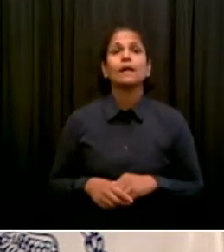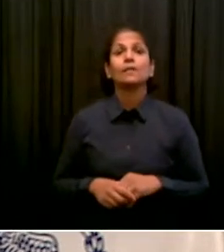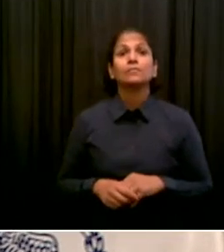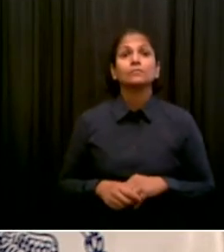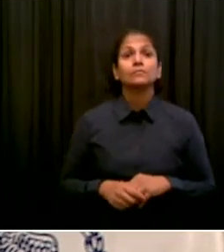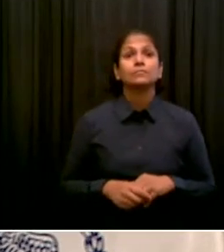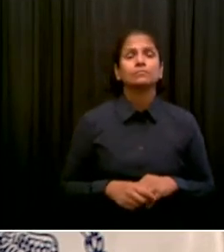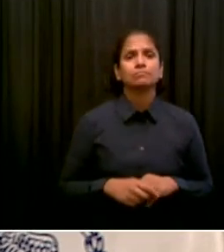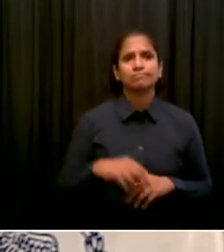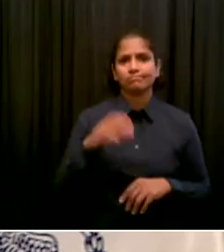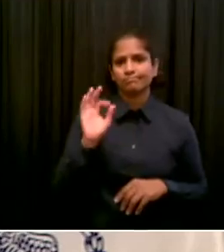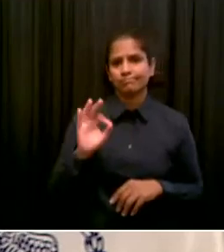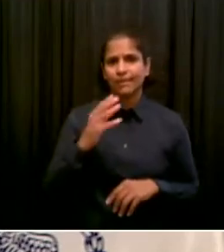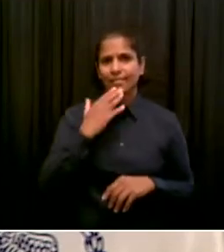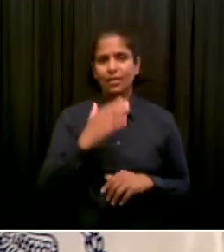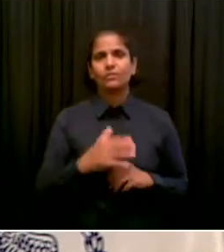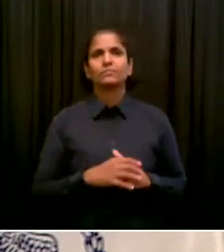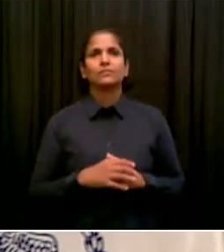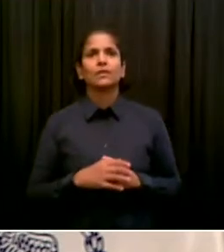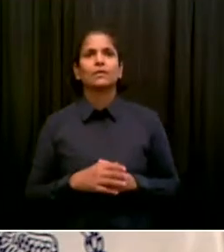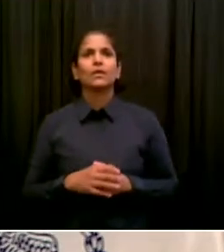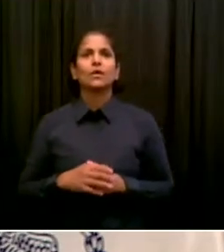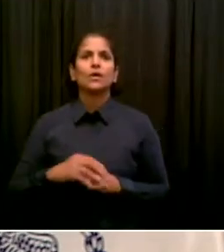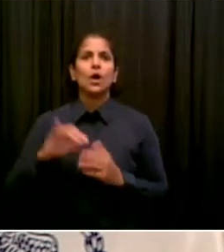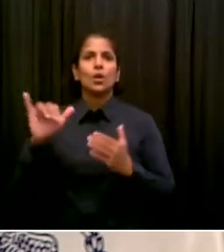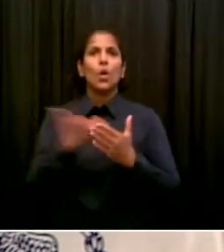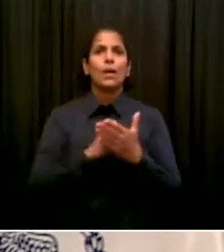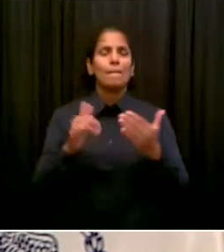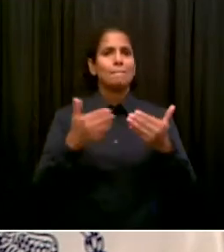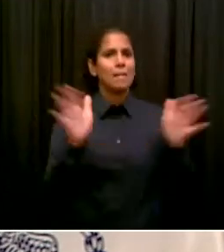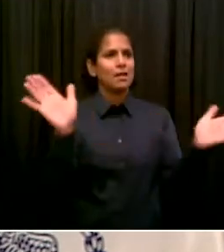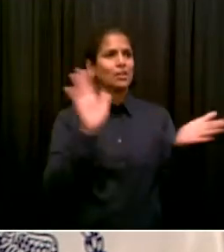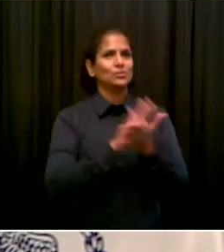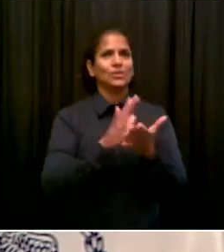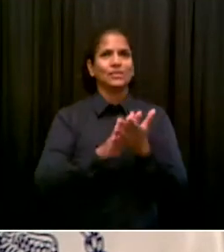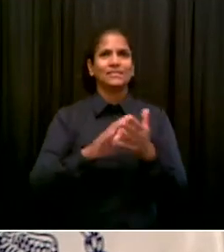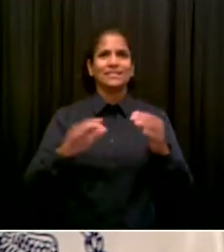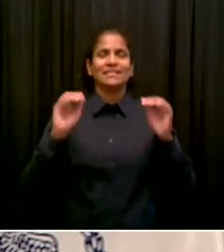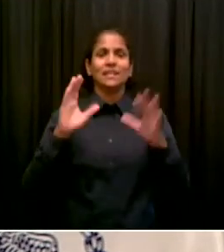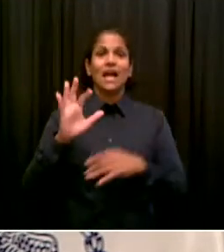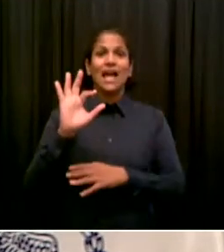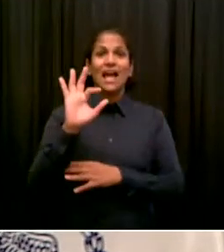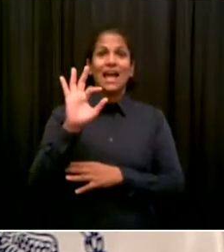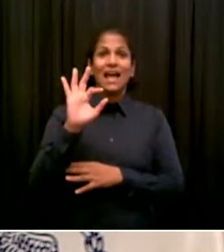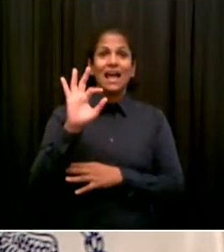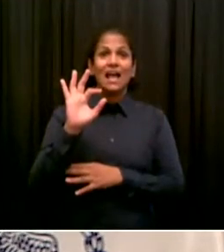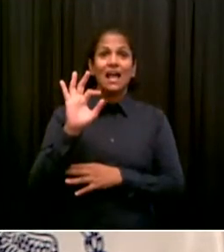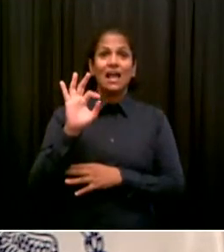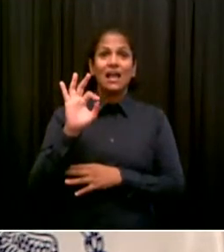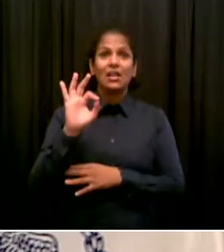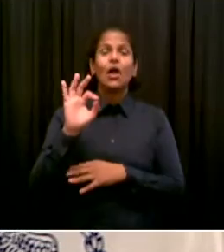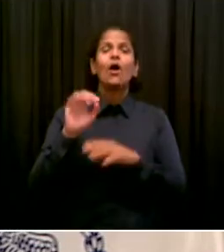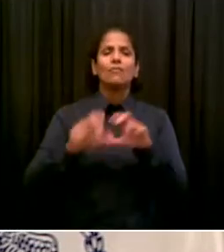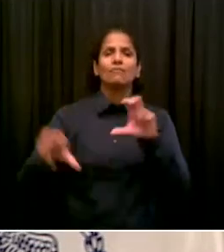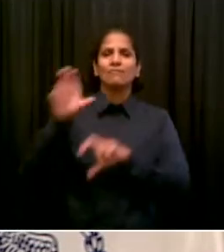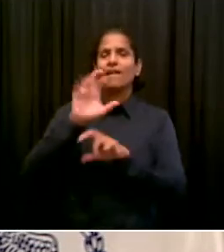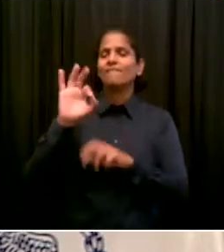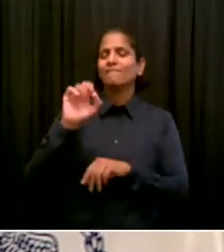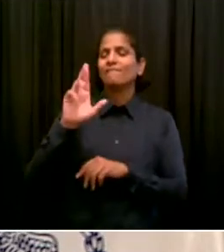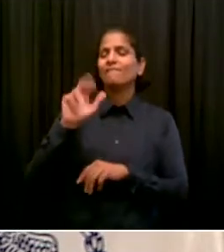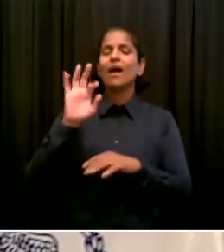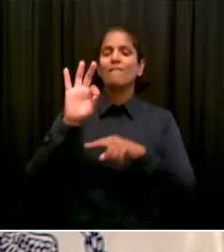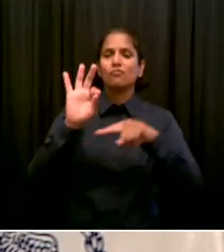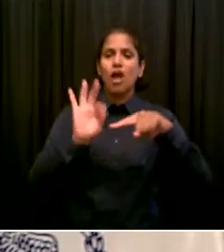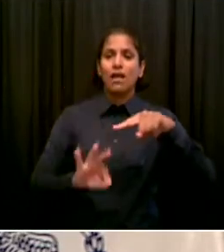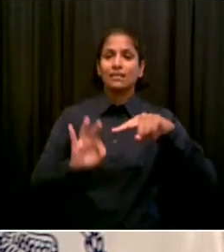GO-AHEAD, JULIAN.